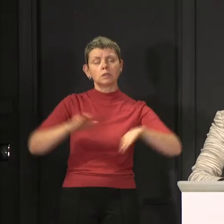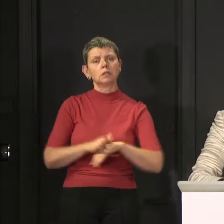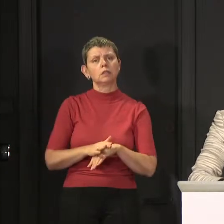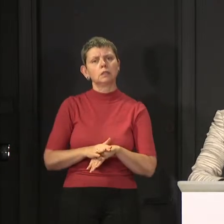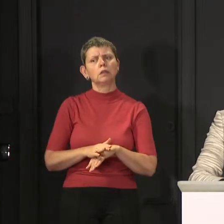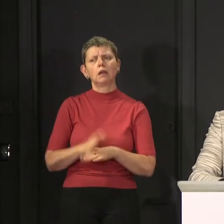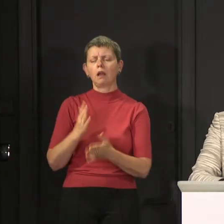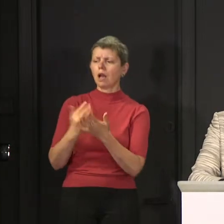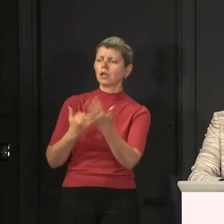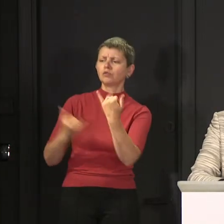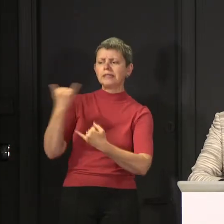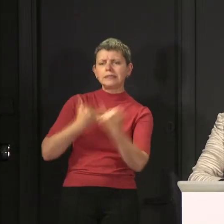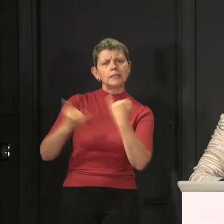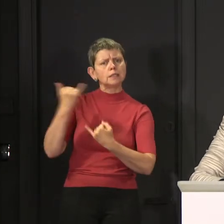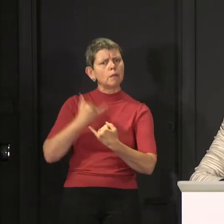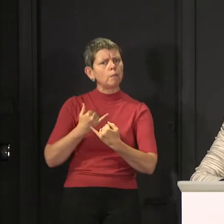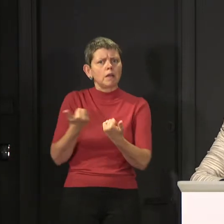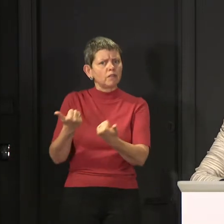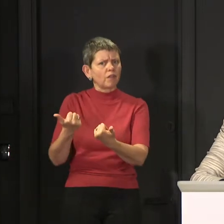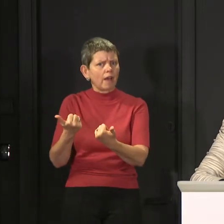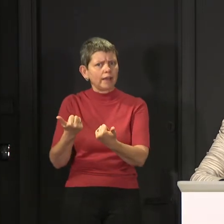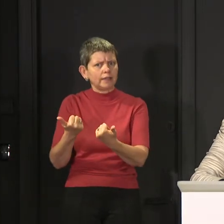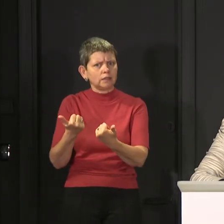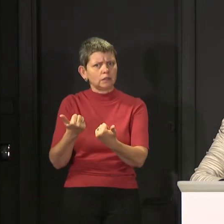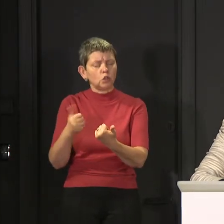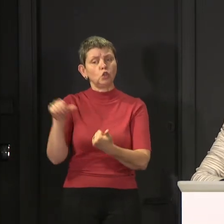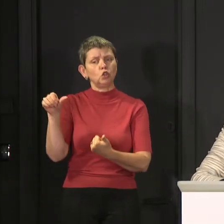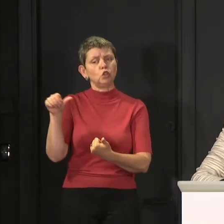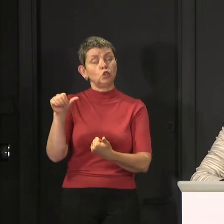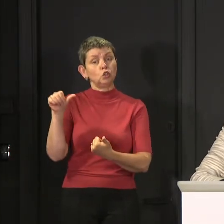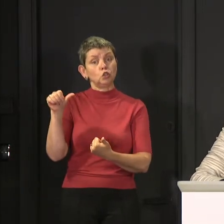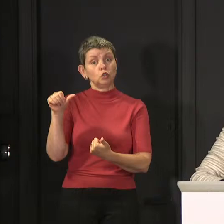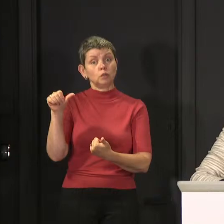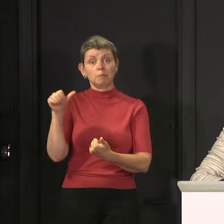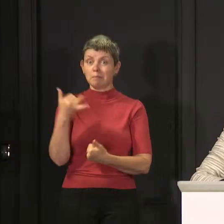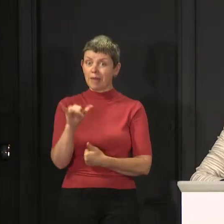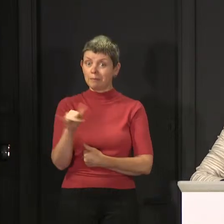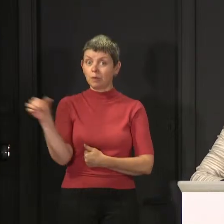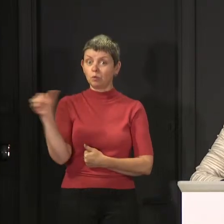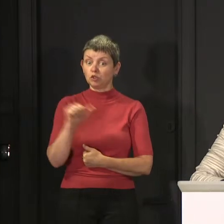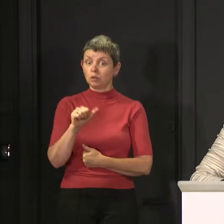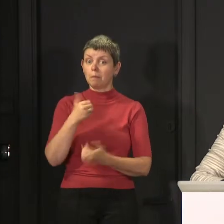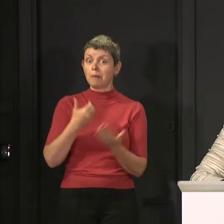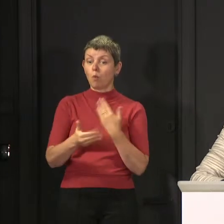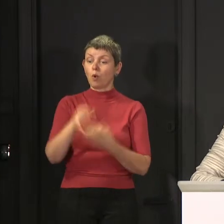scrutiny and criticism around these things, about should we have been stricter about incoming